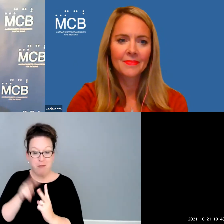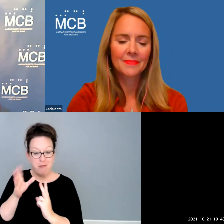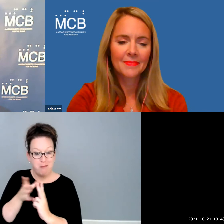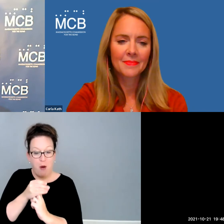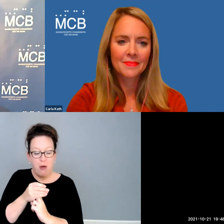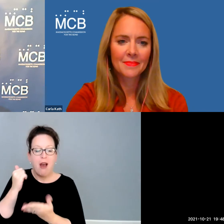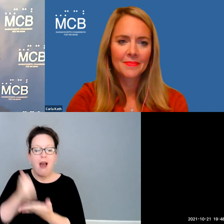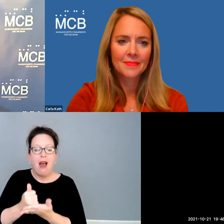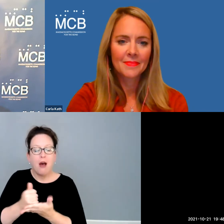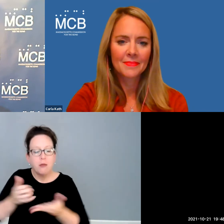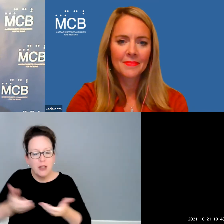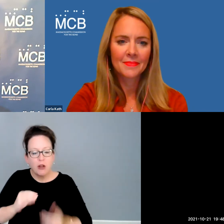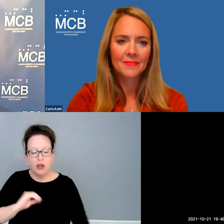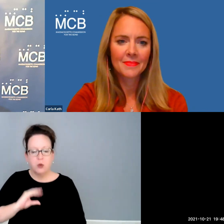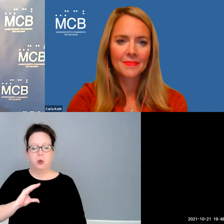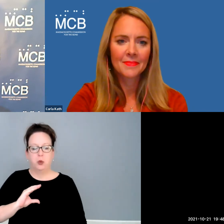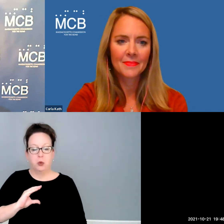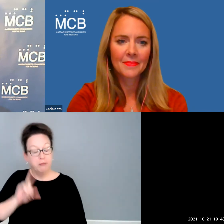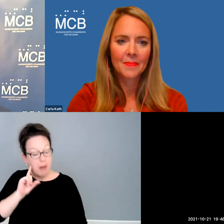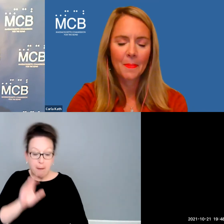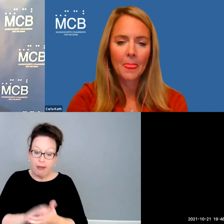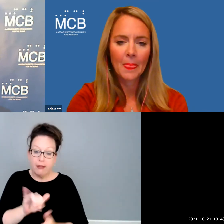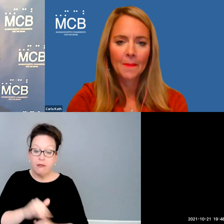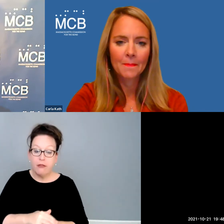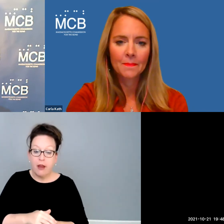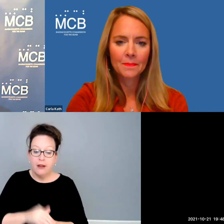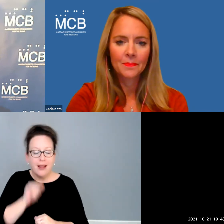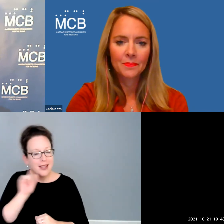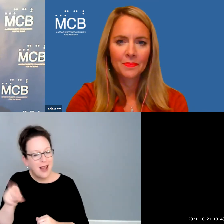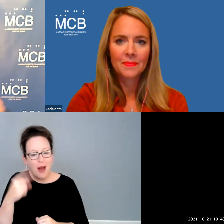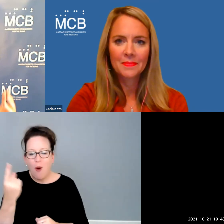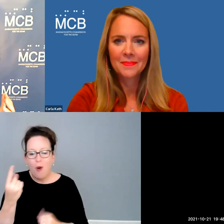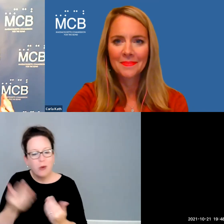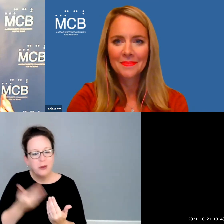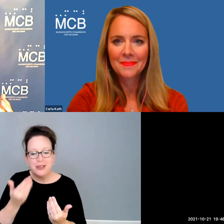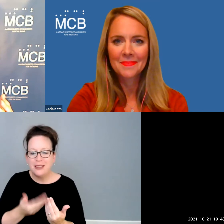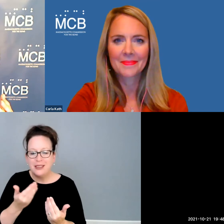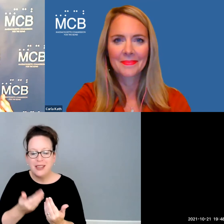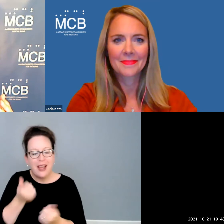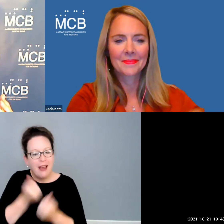I really believe that so uh it's not always an easy thing though because everybody has their own unique situation.